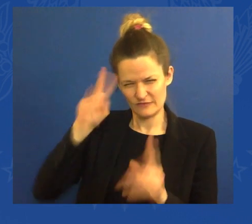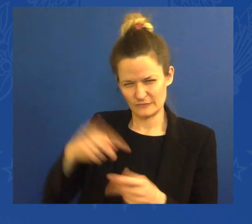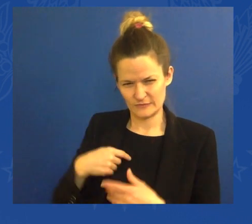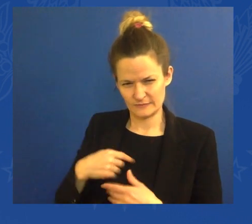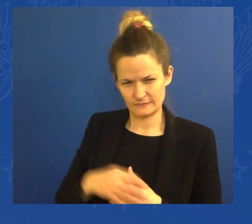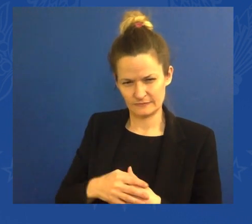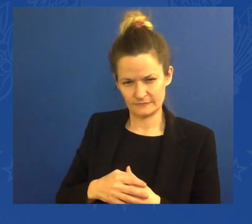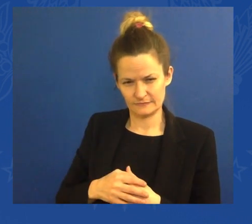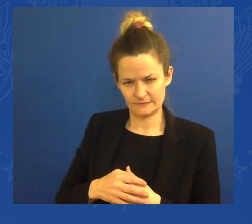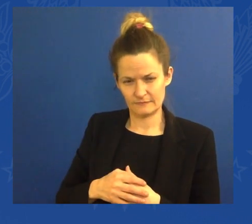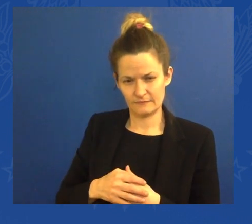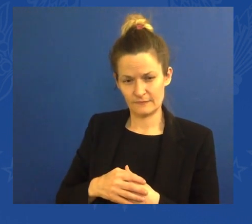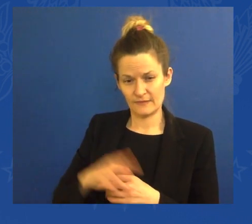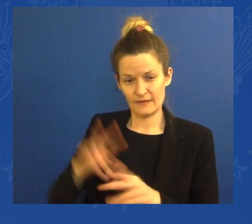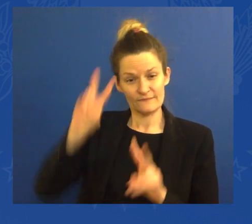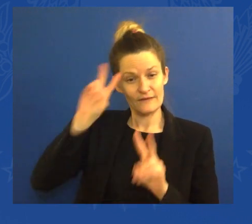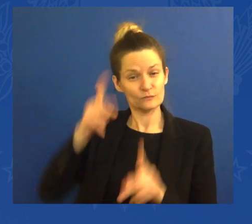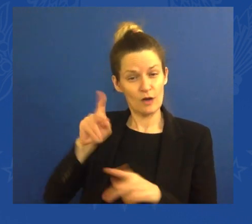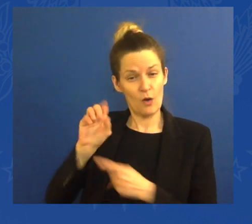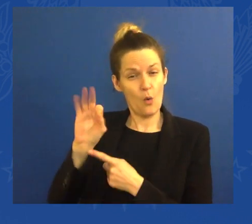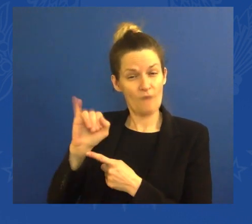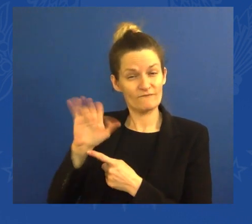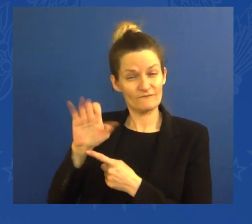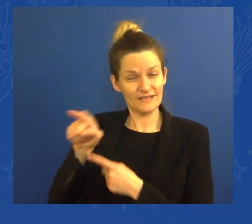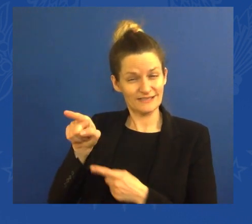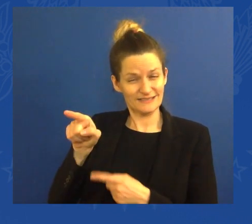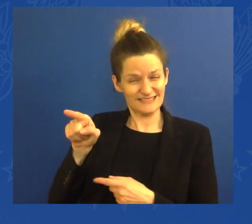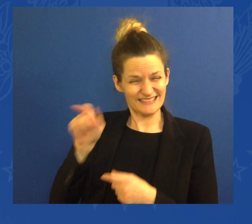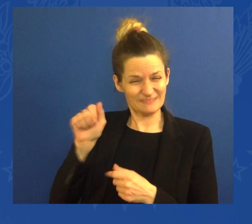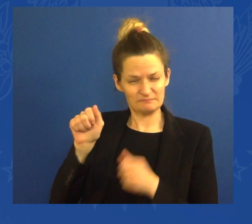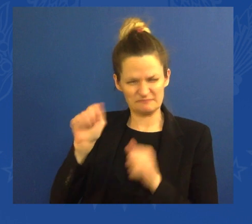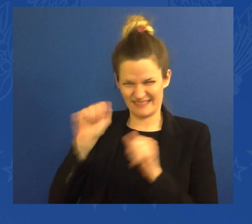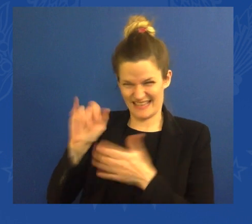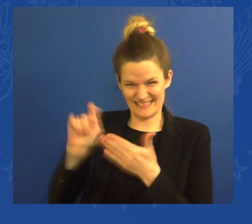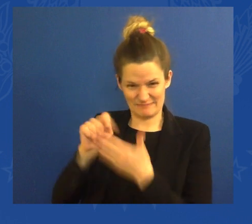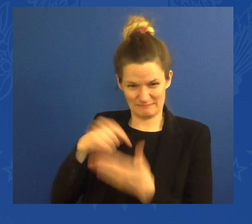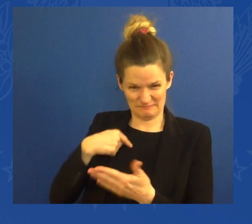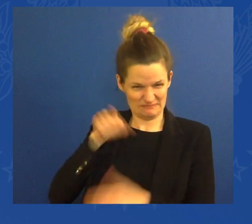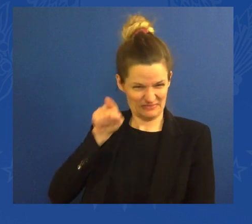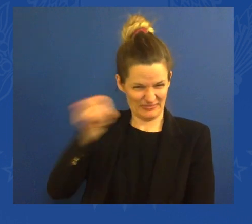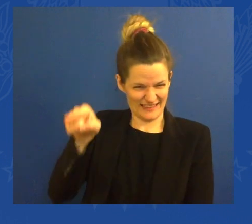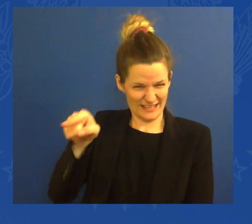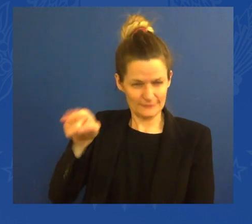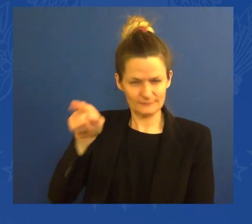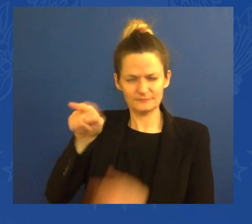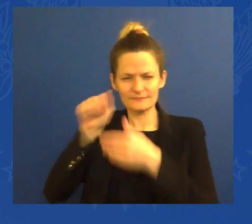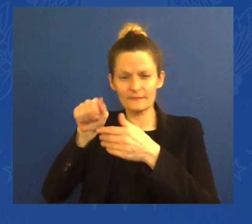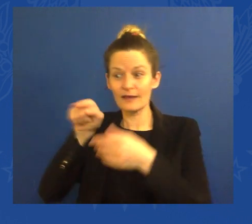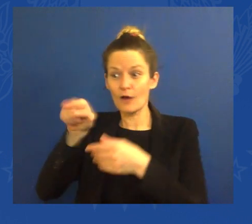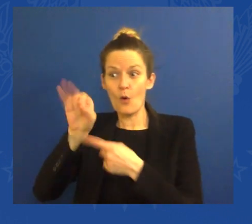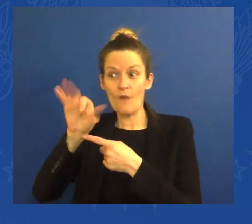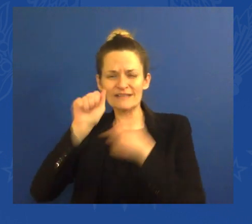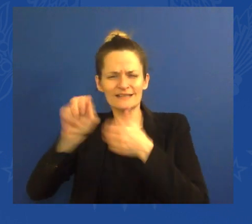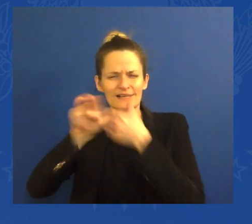the big, granite building you see on the other side of the White House. And there's a triple set of stairs